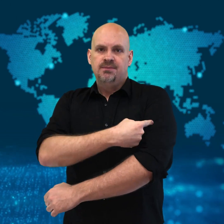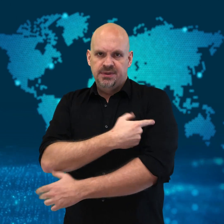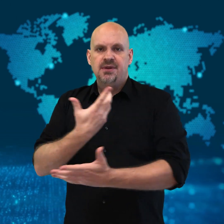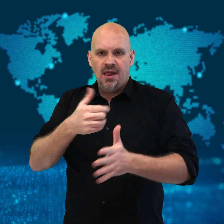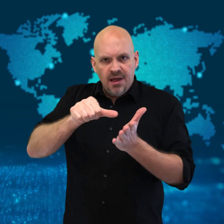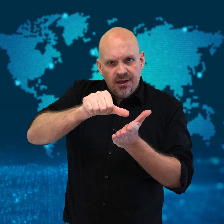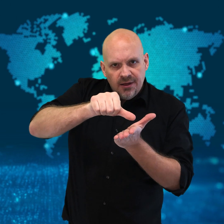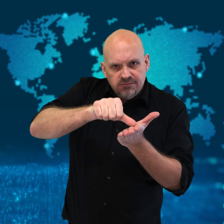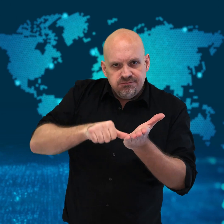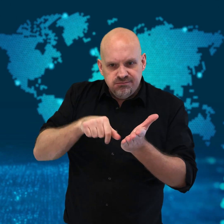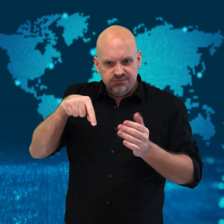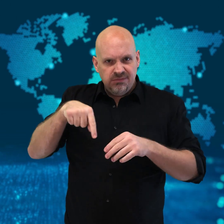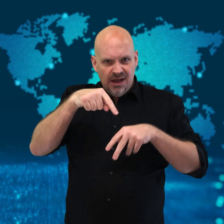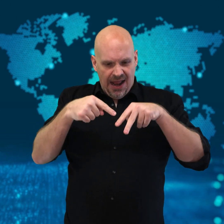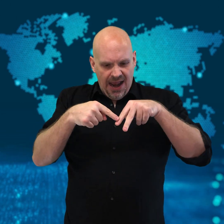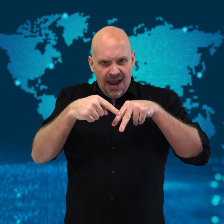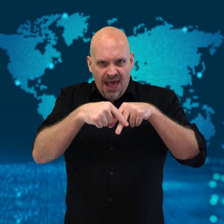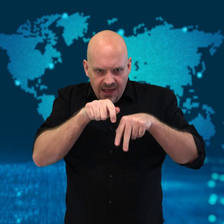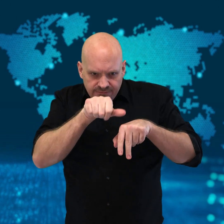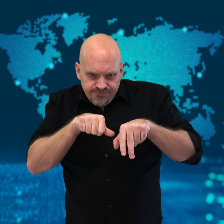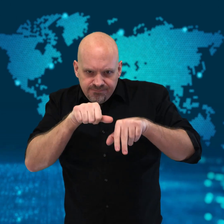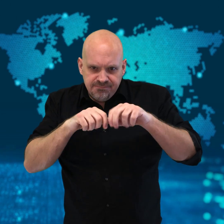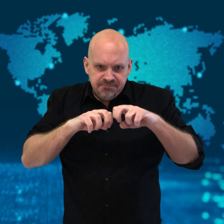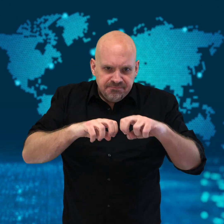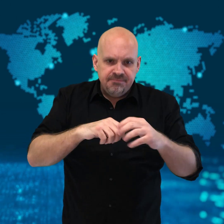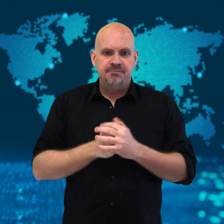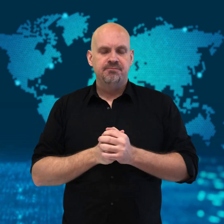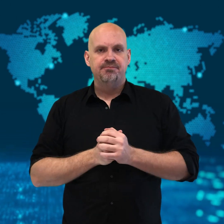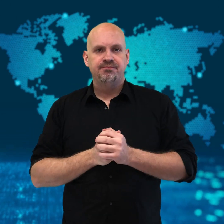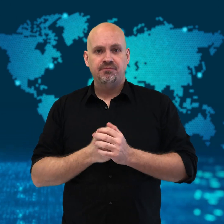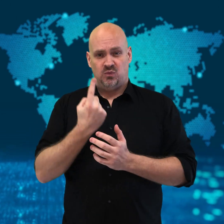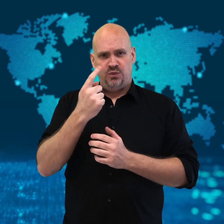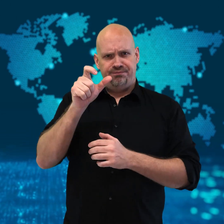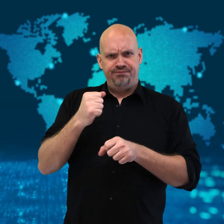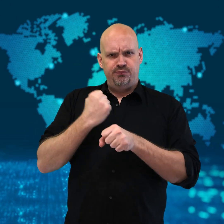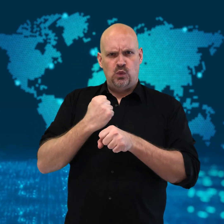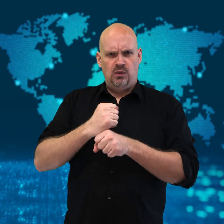His injuries were “non-life threatening,”